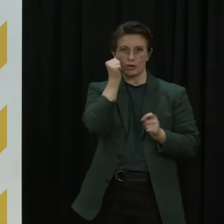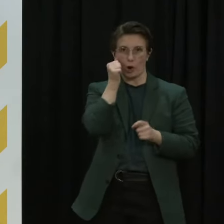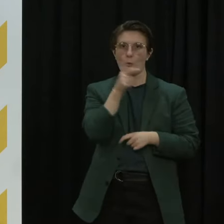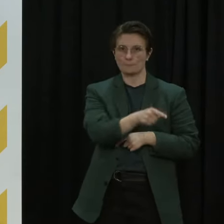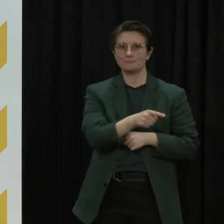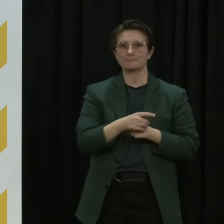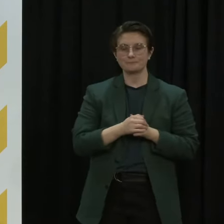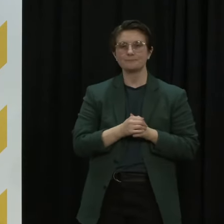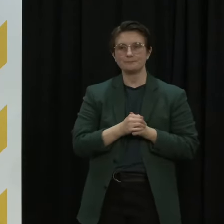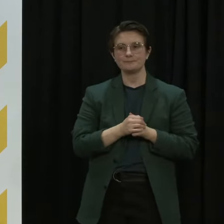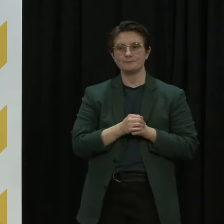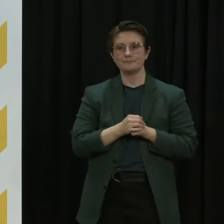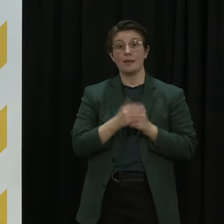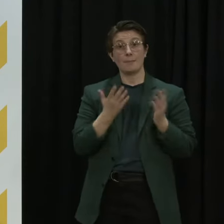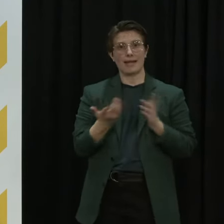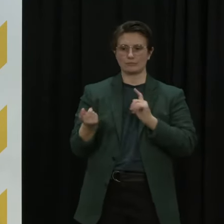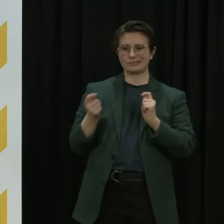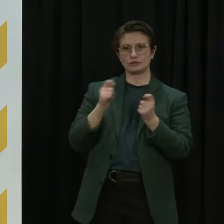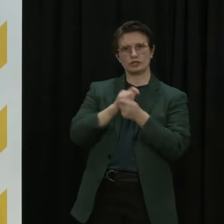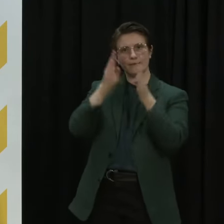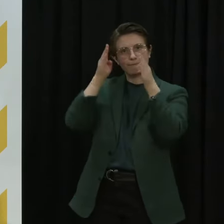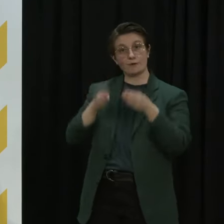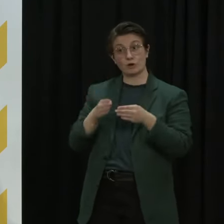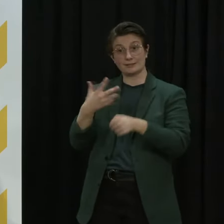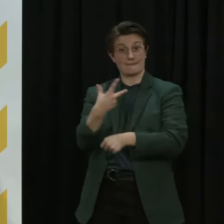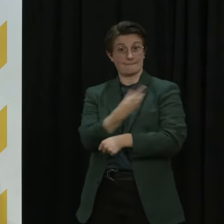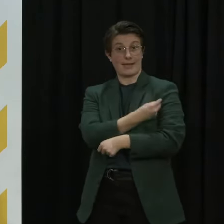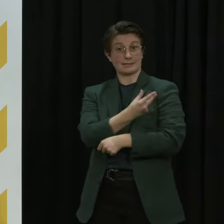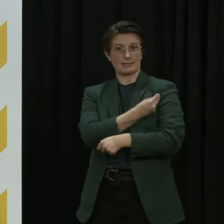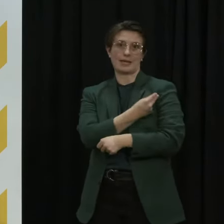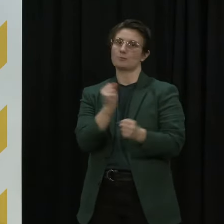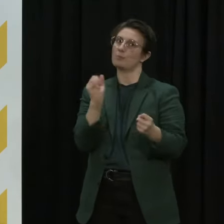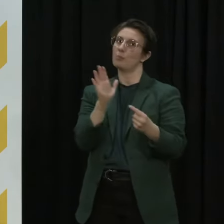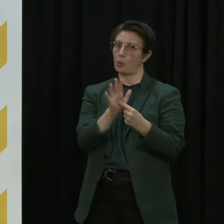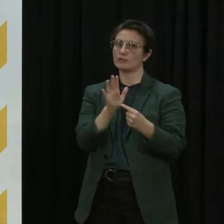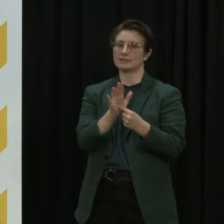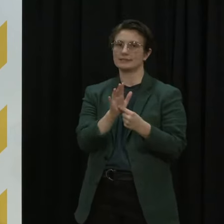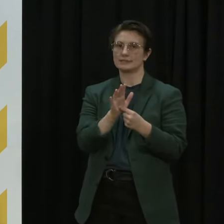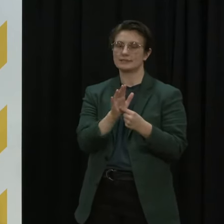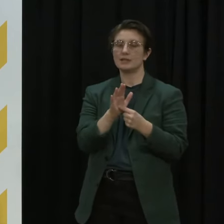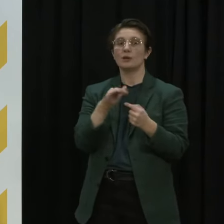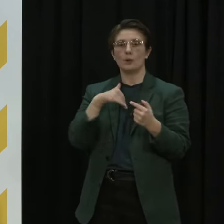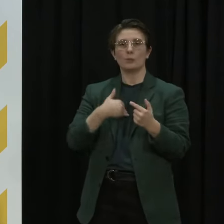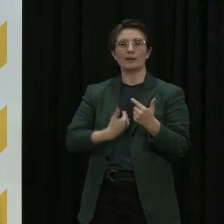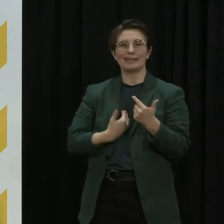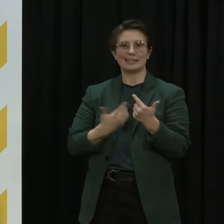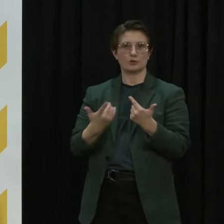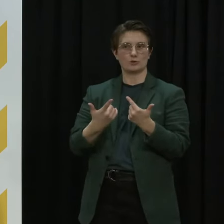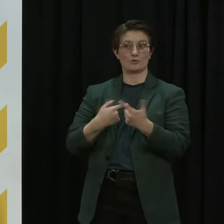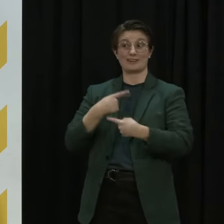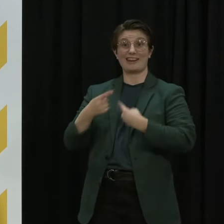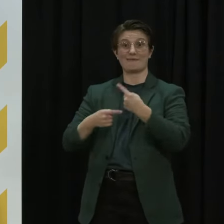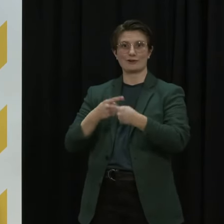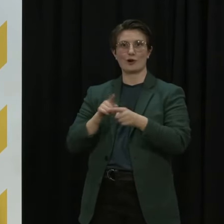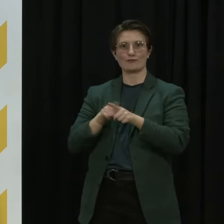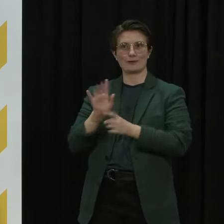on high-sensitivity PCR tests because until most New Zealanders are protected by vaccination, the cost of missing a case has been too high for us to rely on tests that can provide us with high levels of certainty.